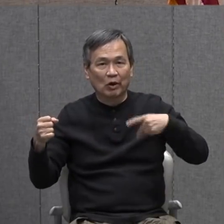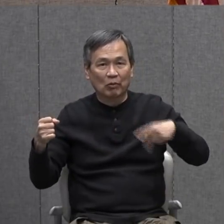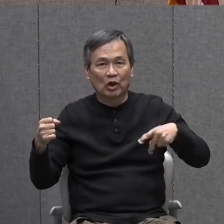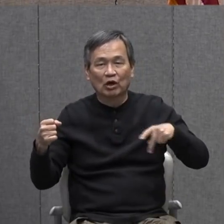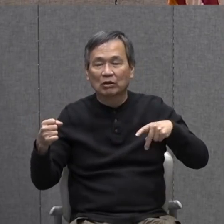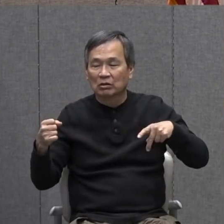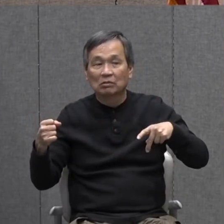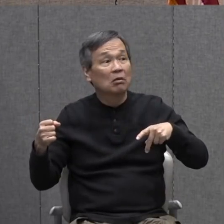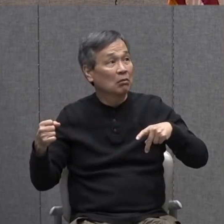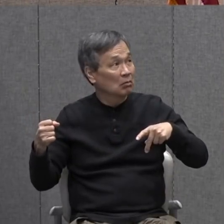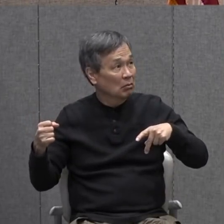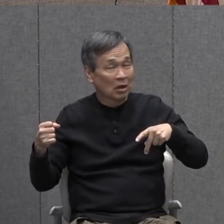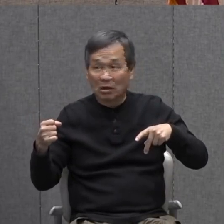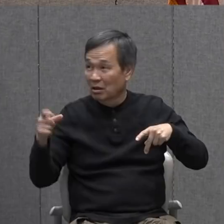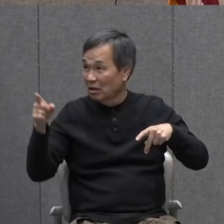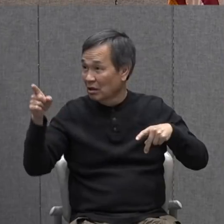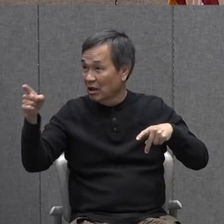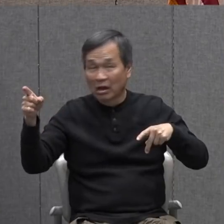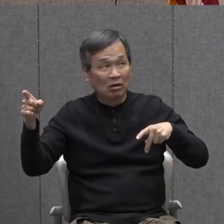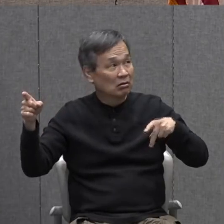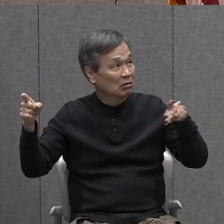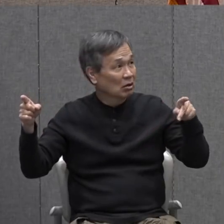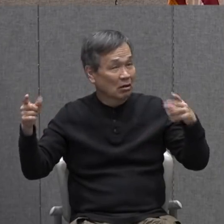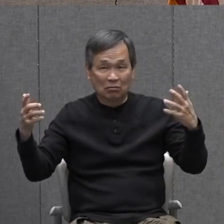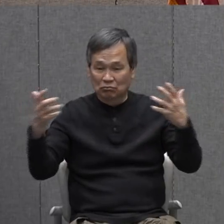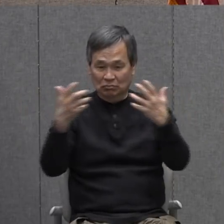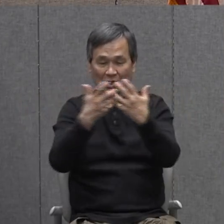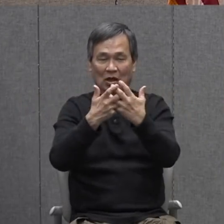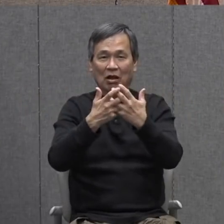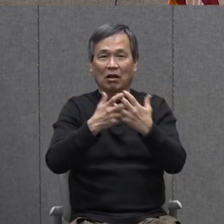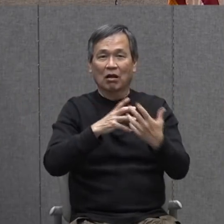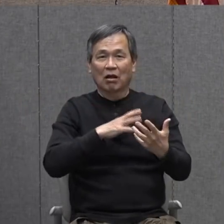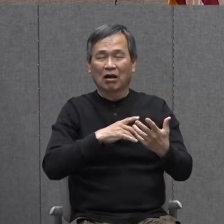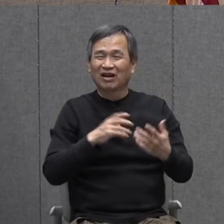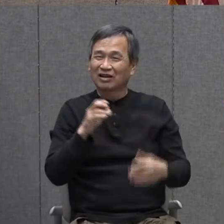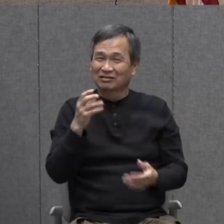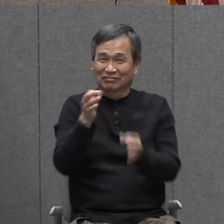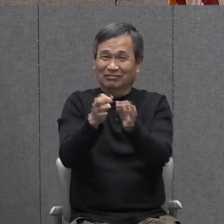we're using our power of observation even just to dress ourselves in the morning.